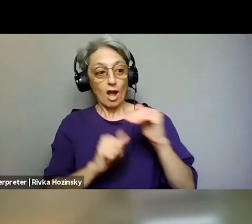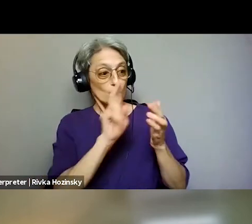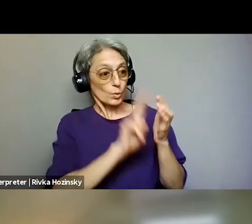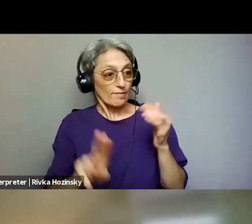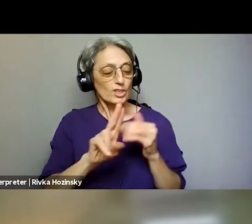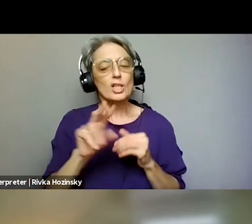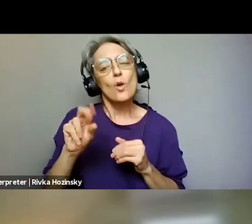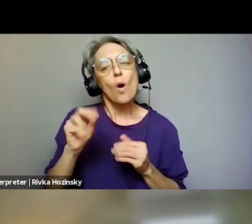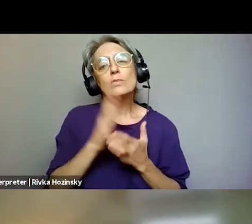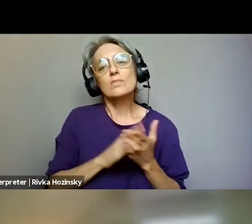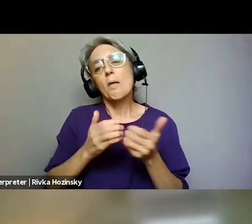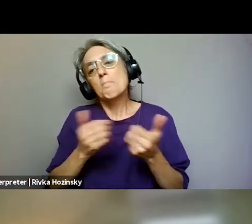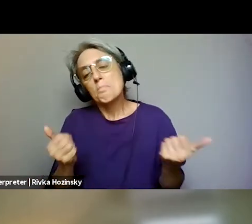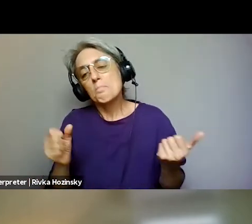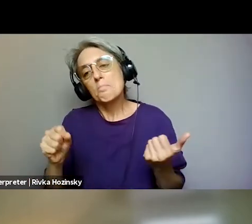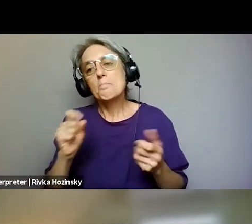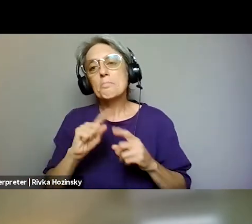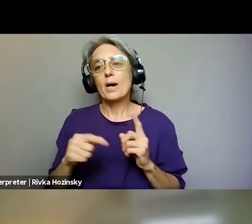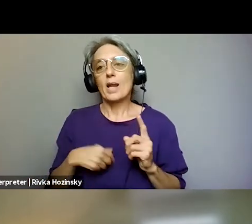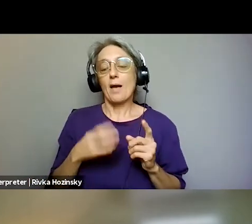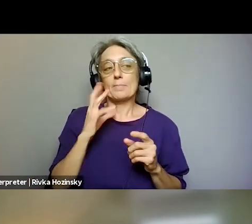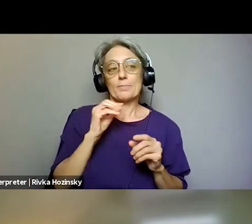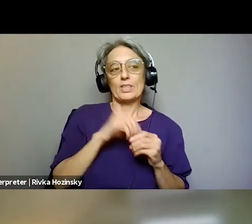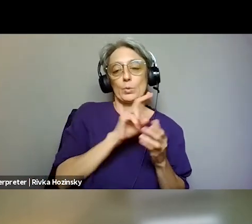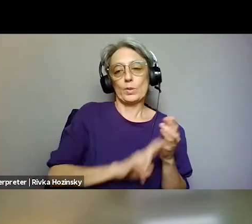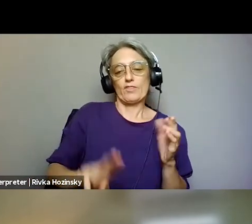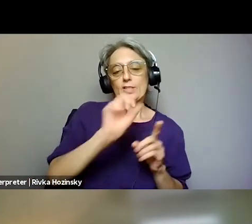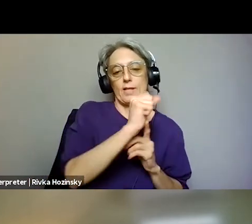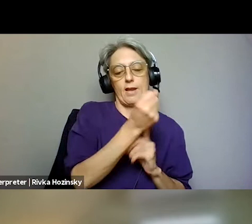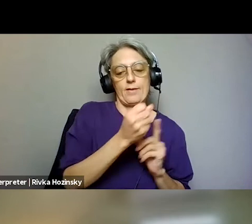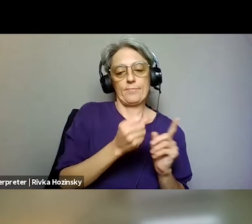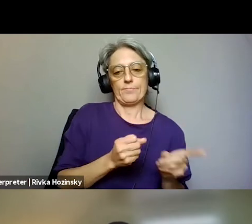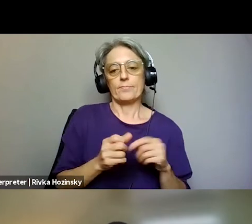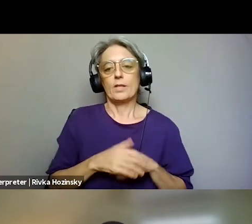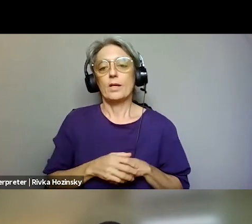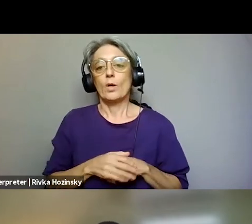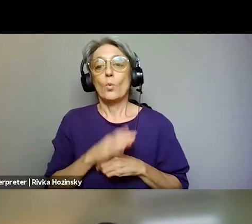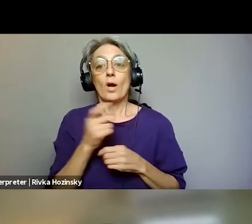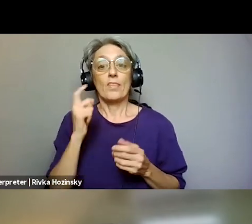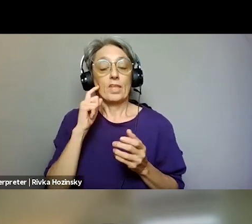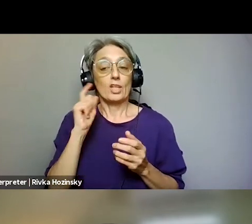I can only speak from my experience there. But one thing to note is, I’m a relatively